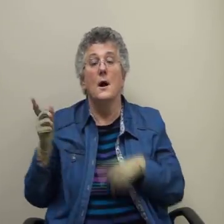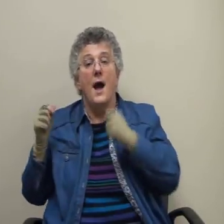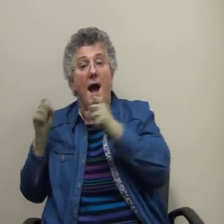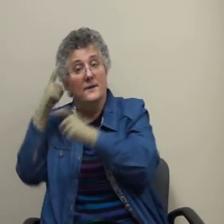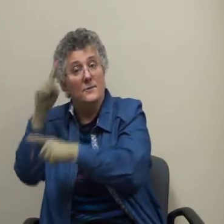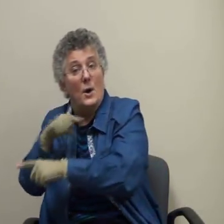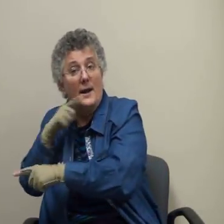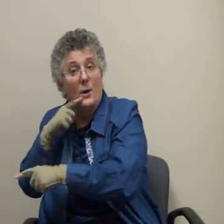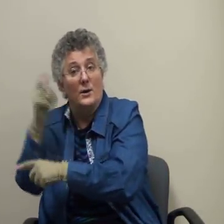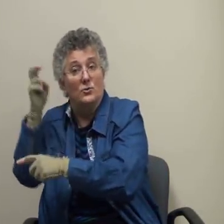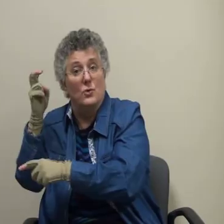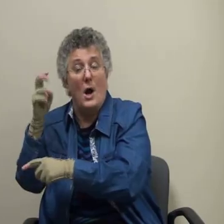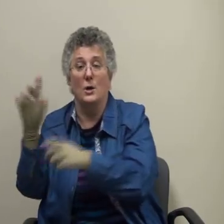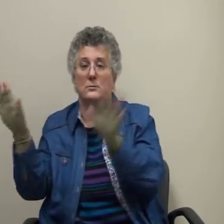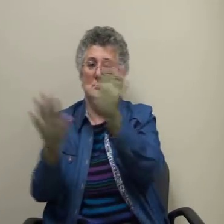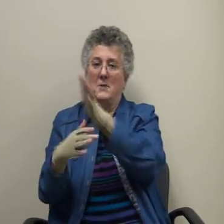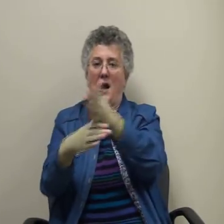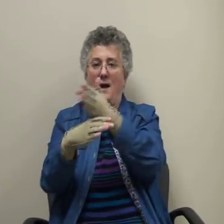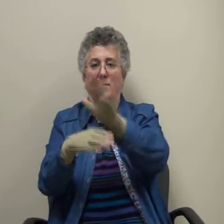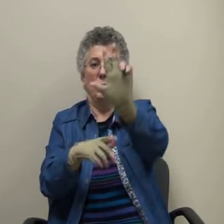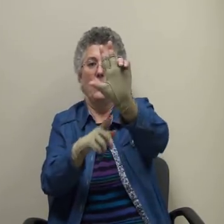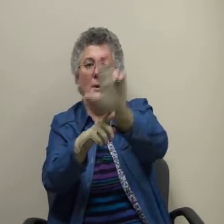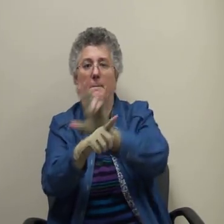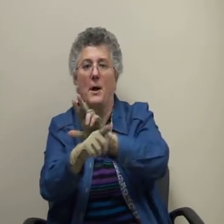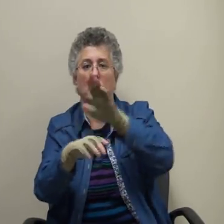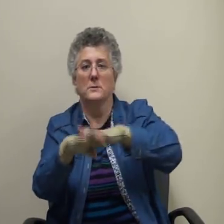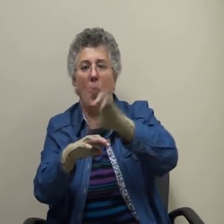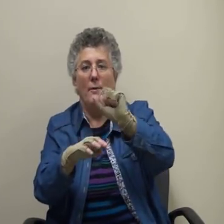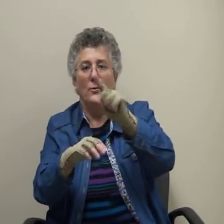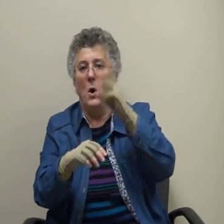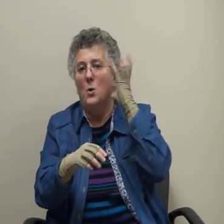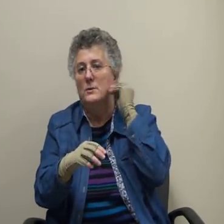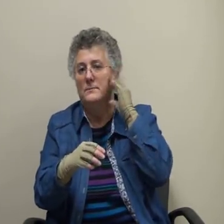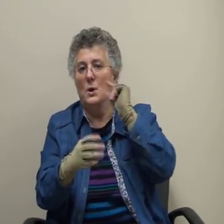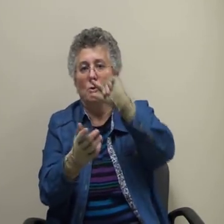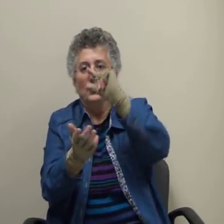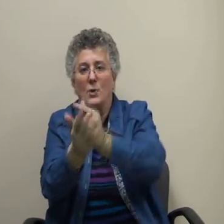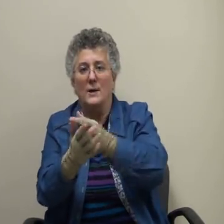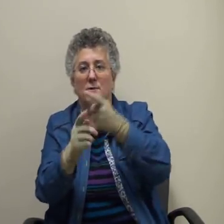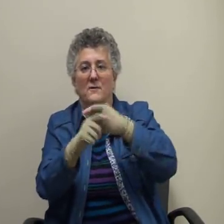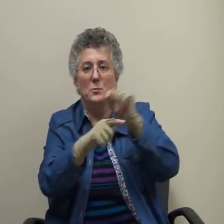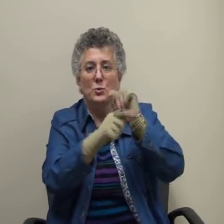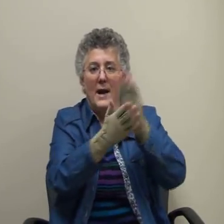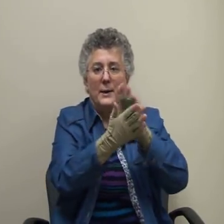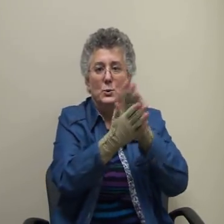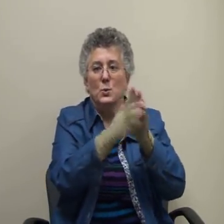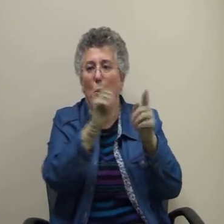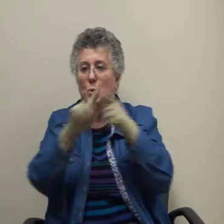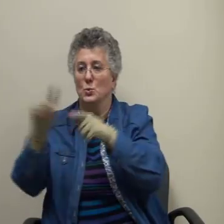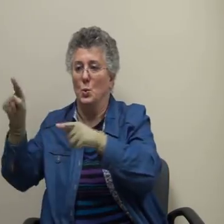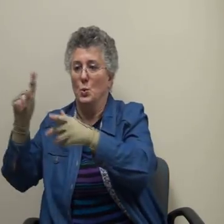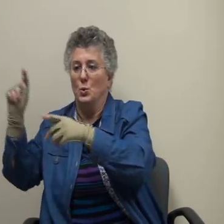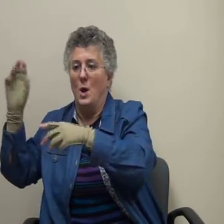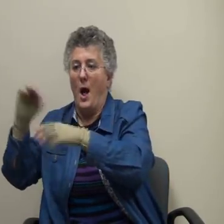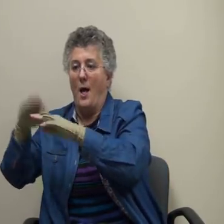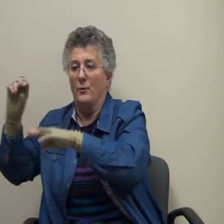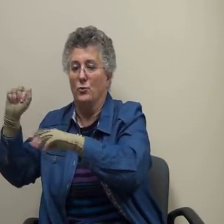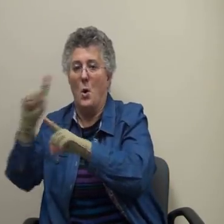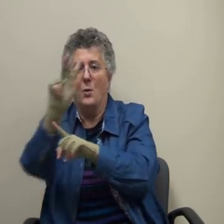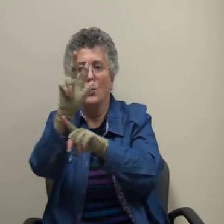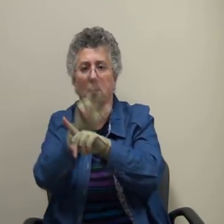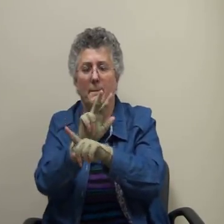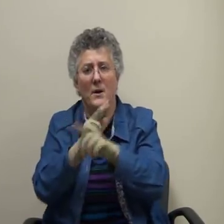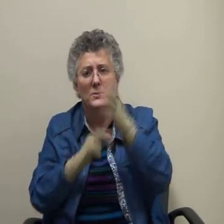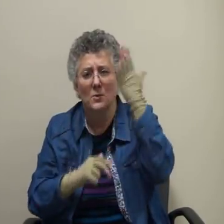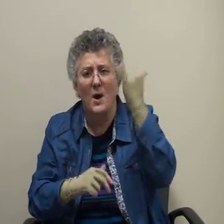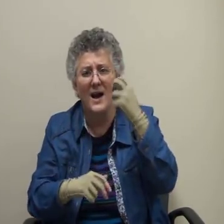As for hearing truckers they spend a measly average of 3 months, from training school and graduation to OTR.